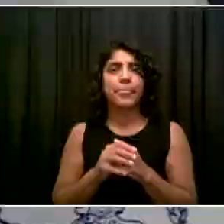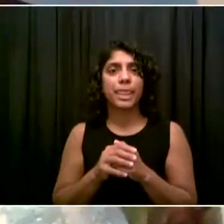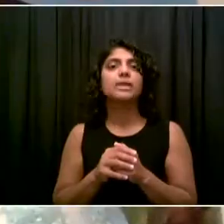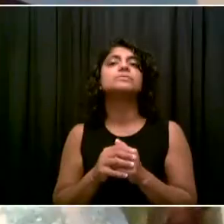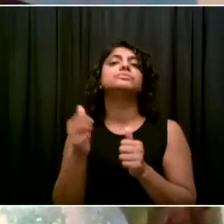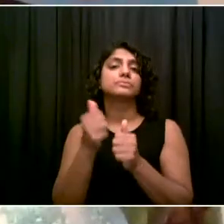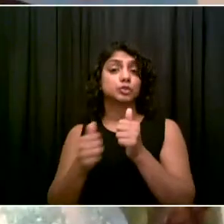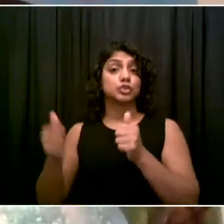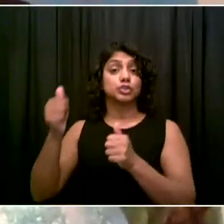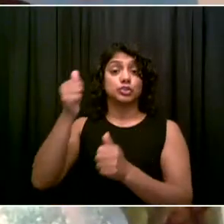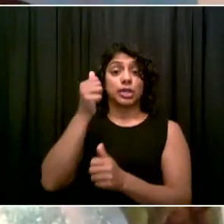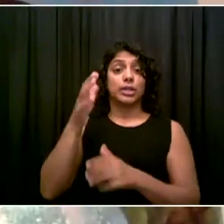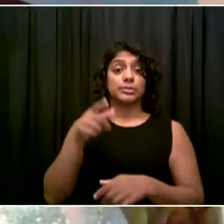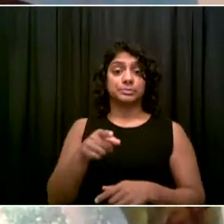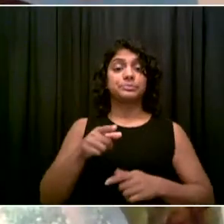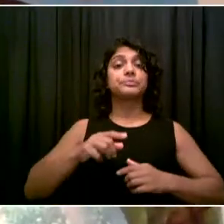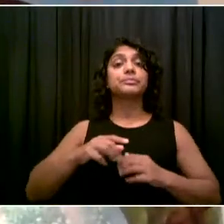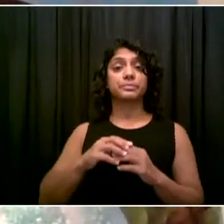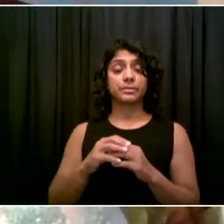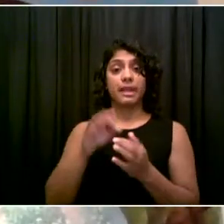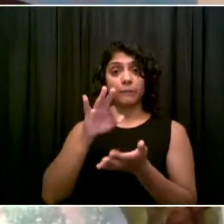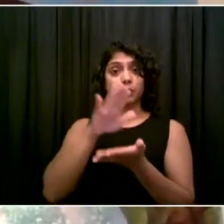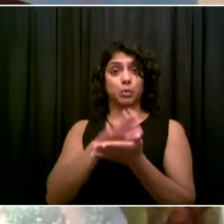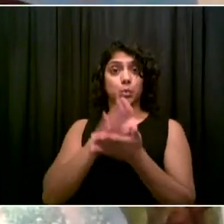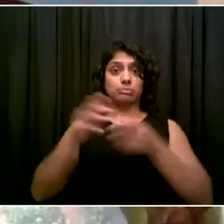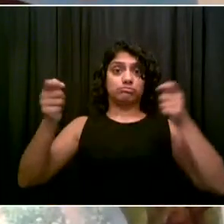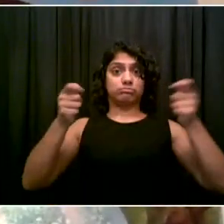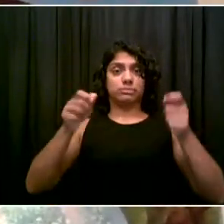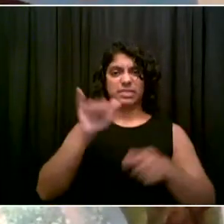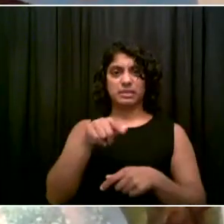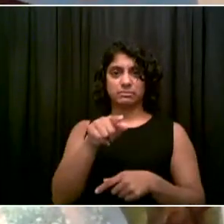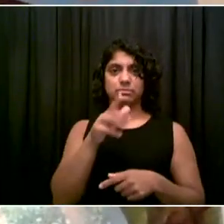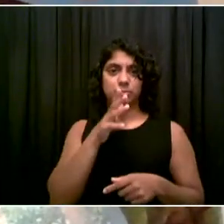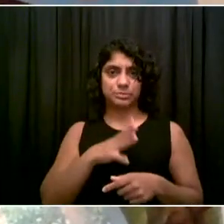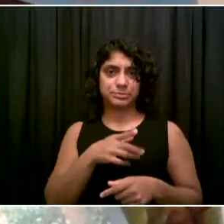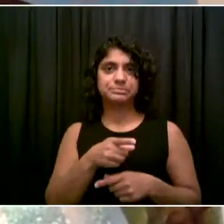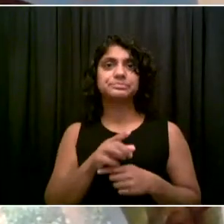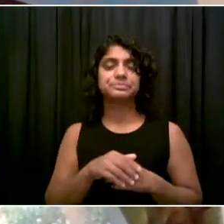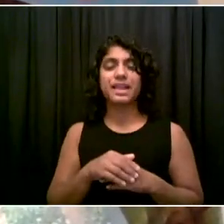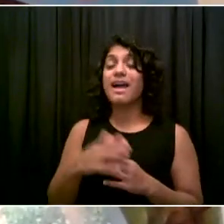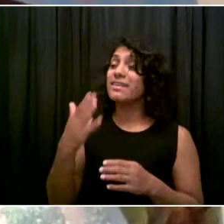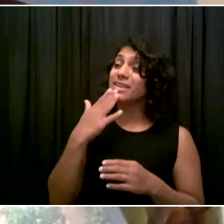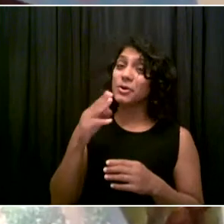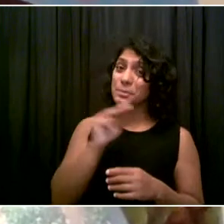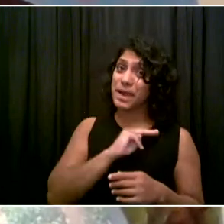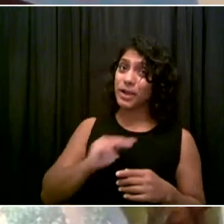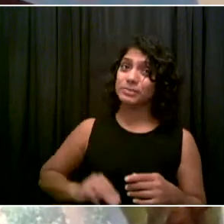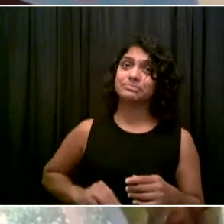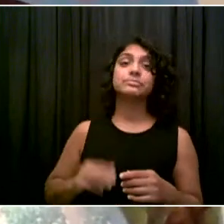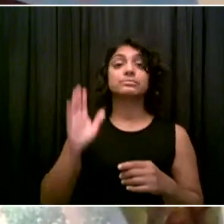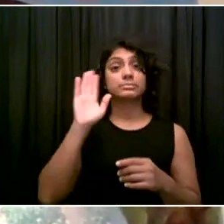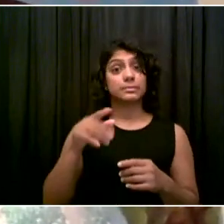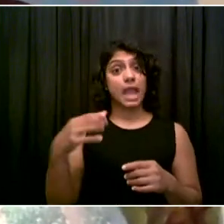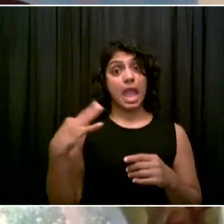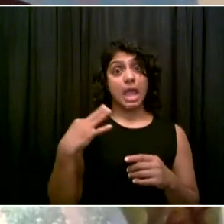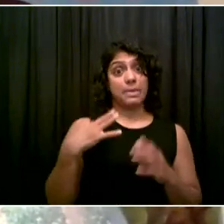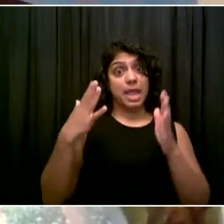PORTER. I WOULD AGREE,